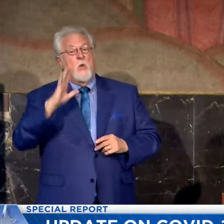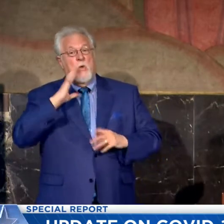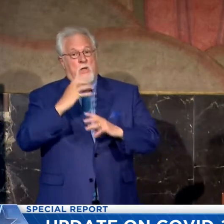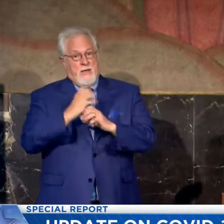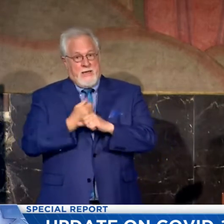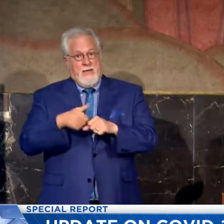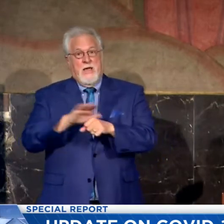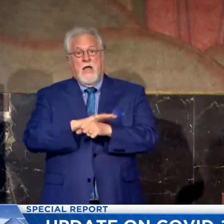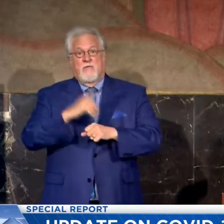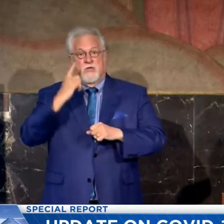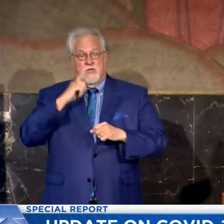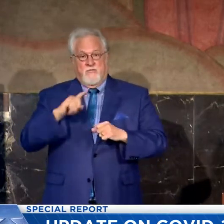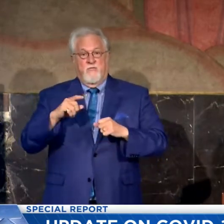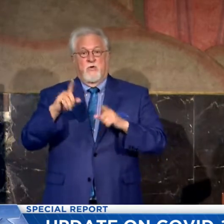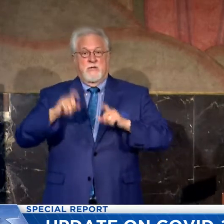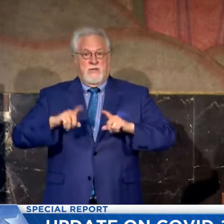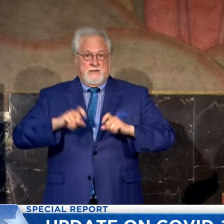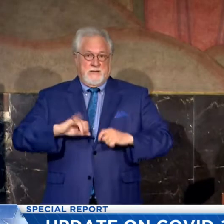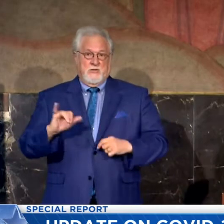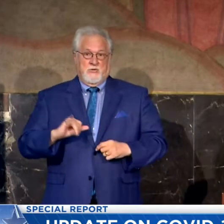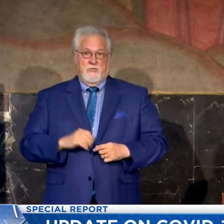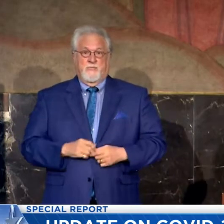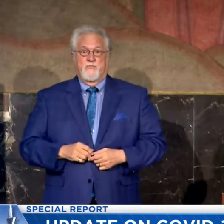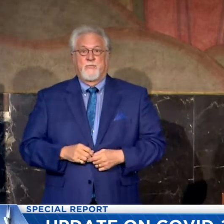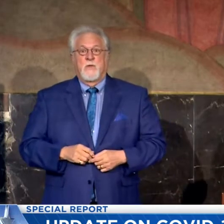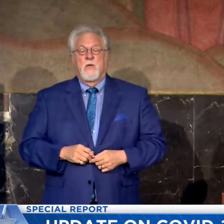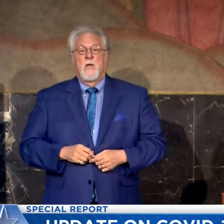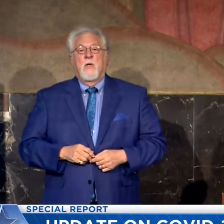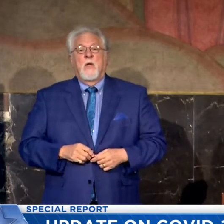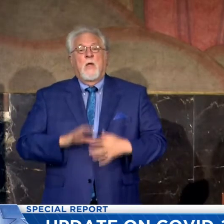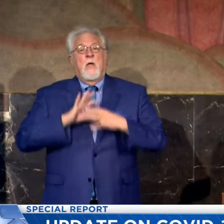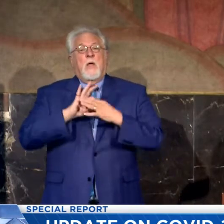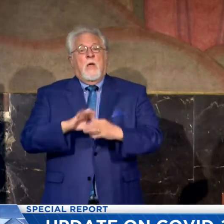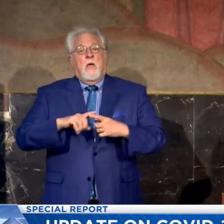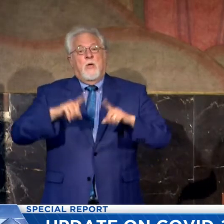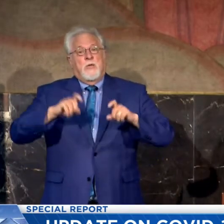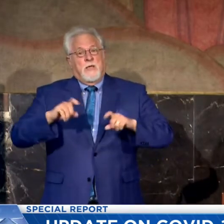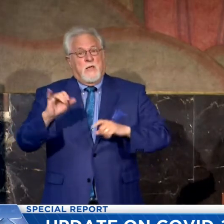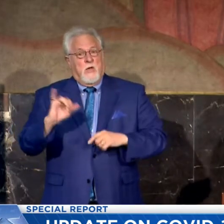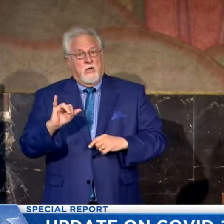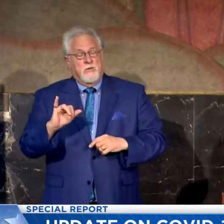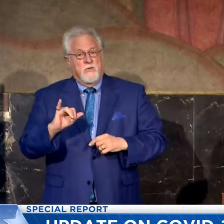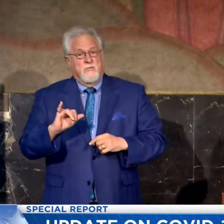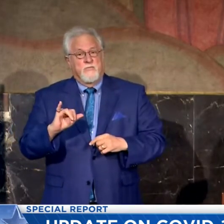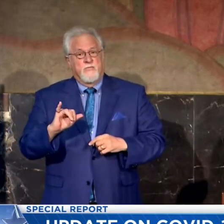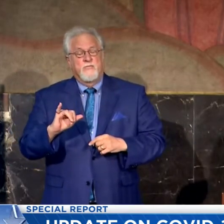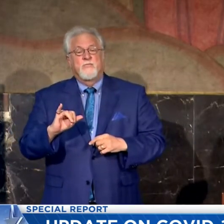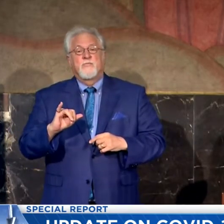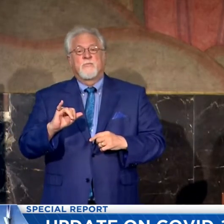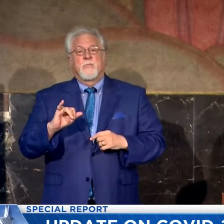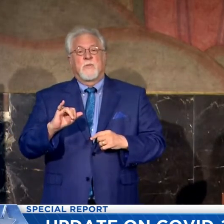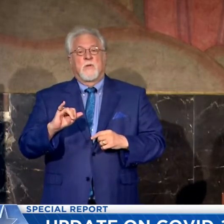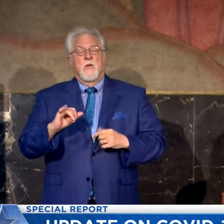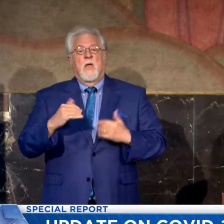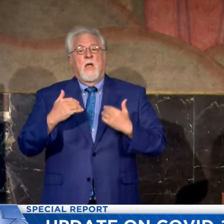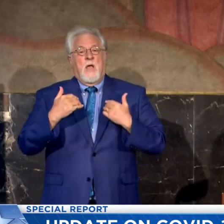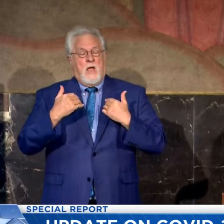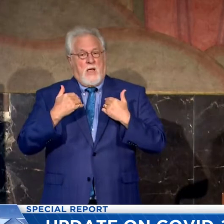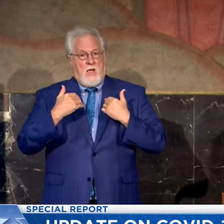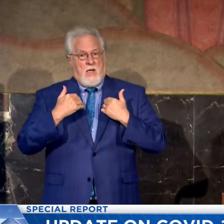UNINSURED RATE LOWER THAN THE NATIONAL AVERAGE WHICH IS ABOUT EIGHT PERCENT. WE KNOW THAT THOSE FOLKS ON MEDICAID WILL GET COVERAGE FOR